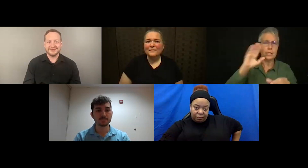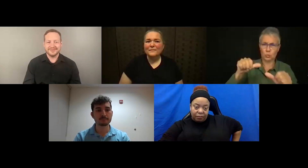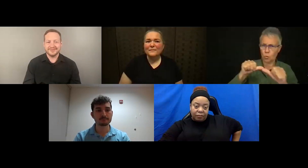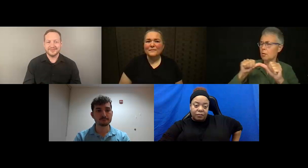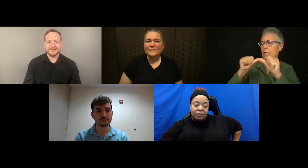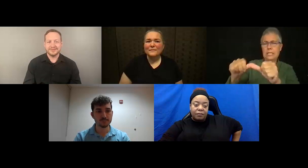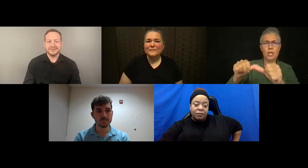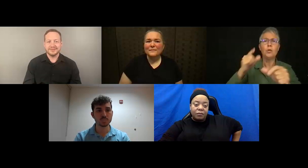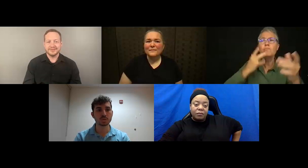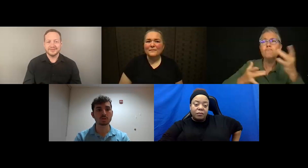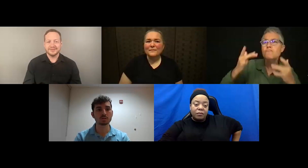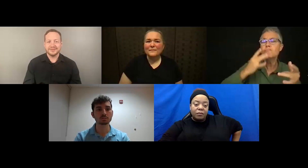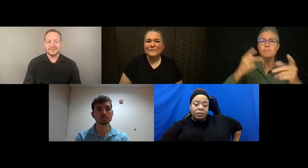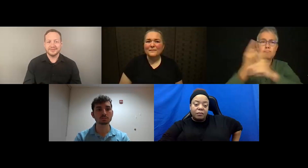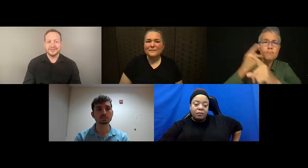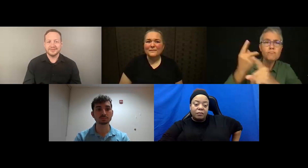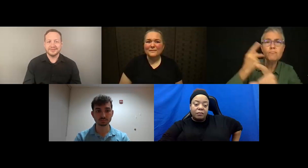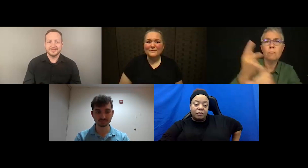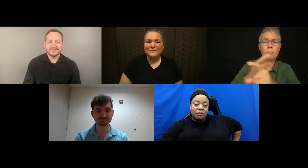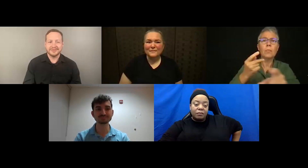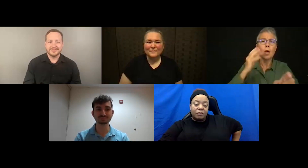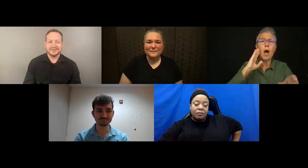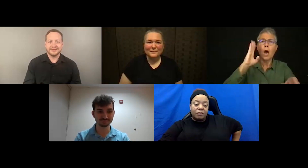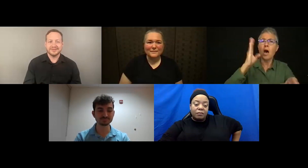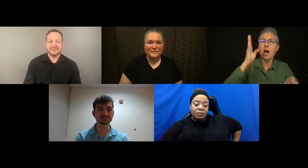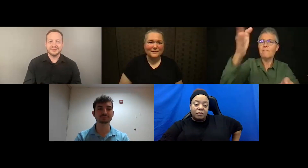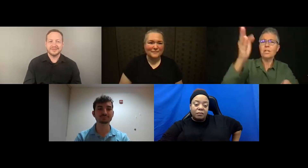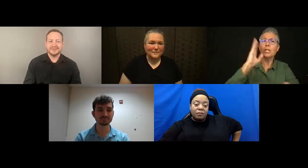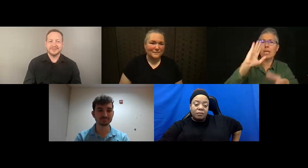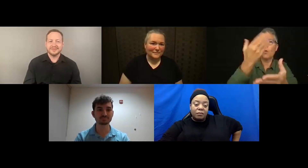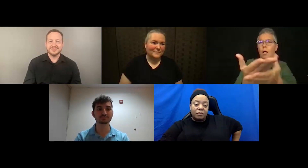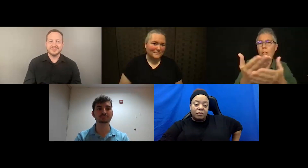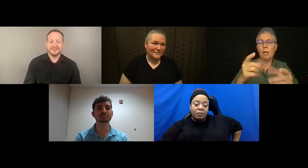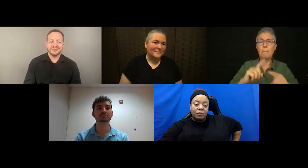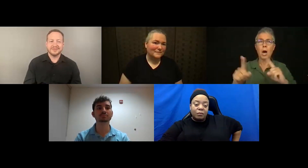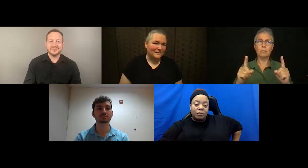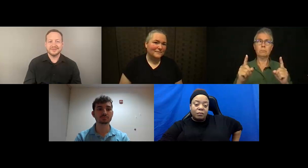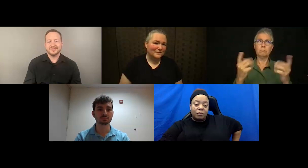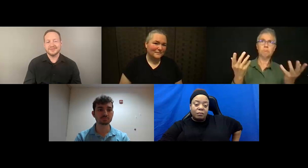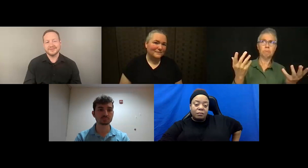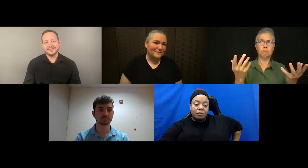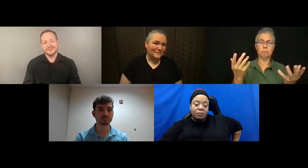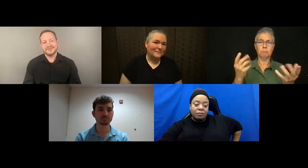that's absolutely fine. Some companies will continue figuring it out. Eventually it will